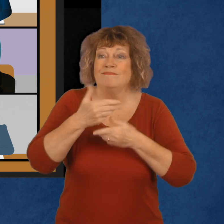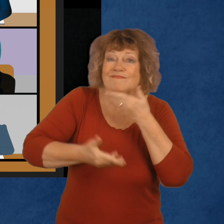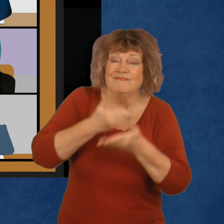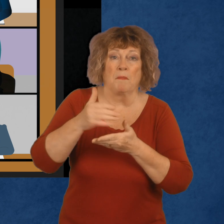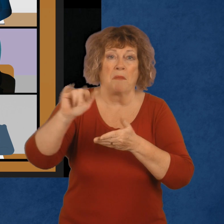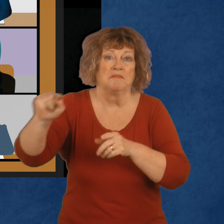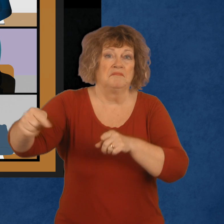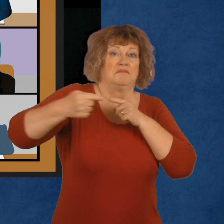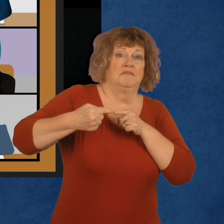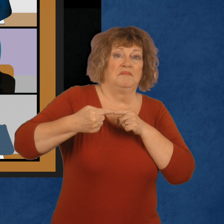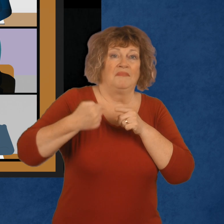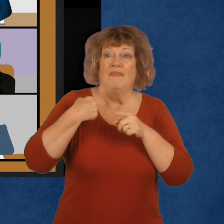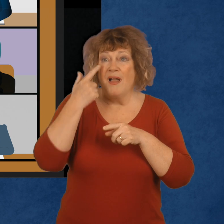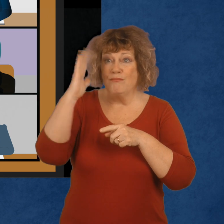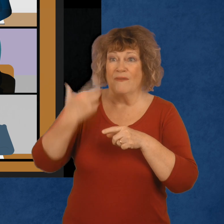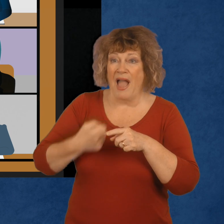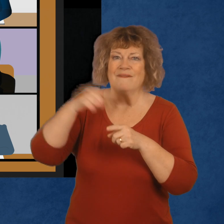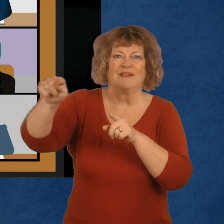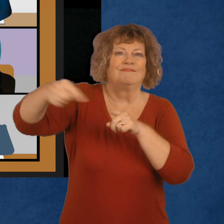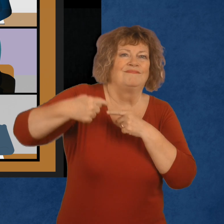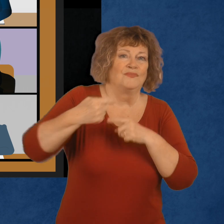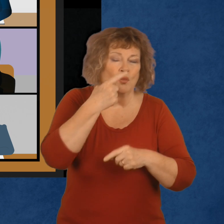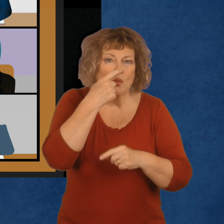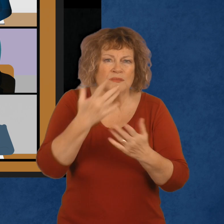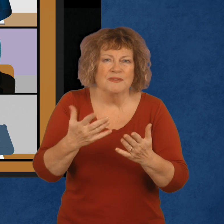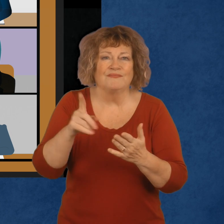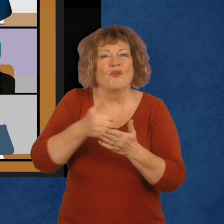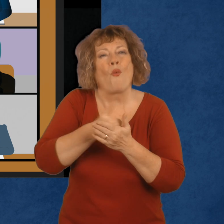Focus on putting your point of view across in a calm and dignified way.